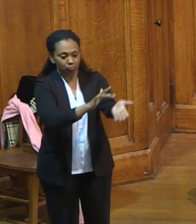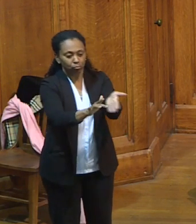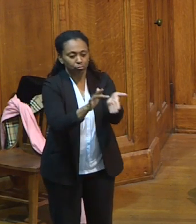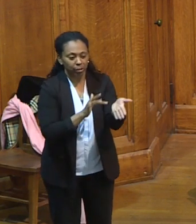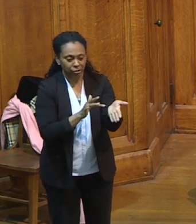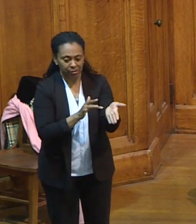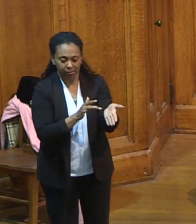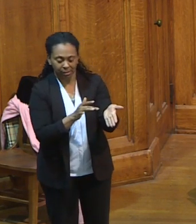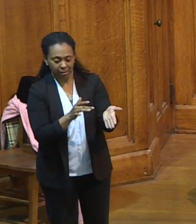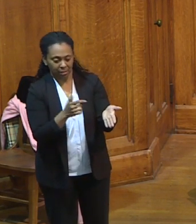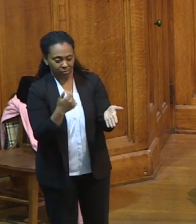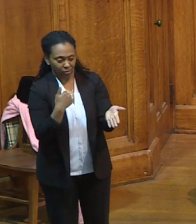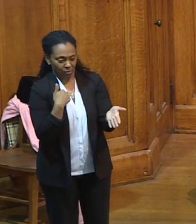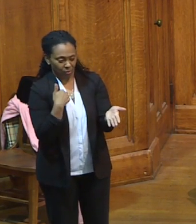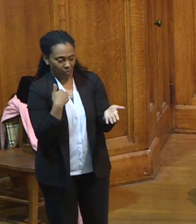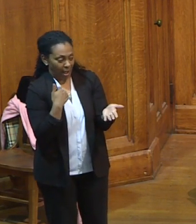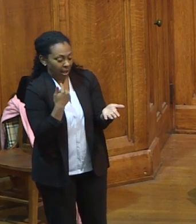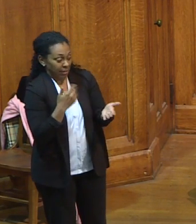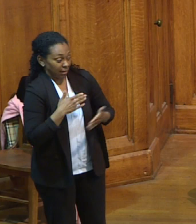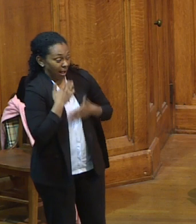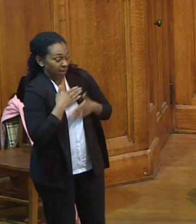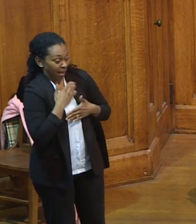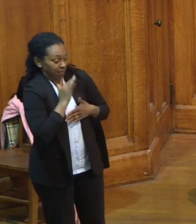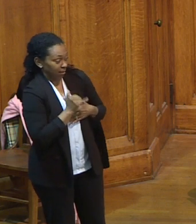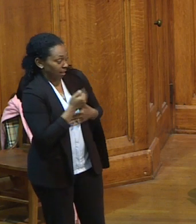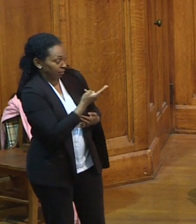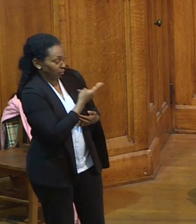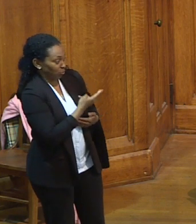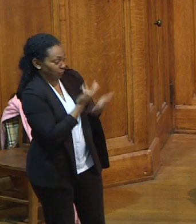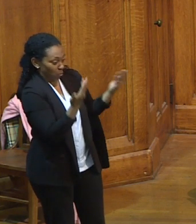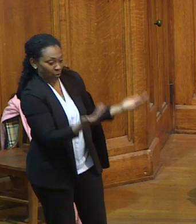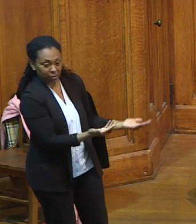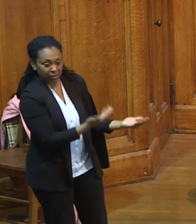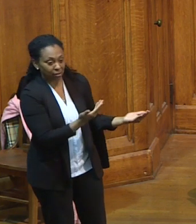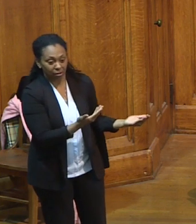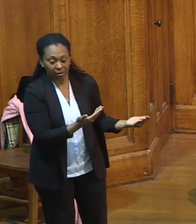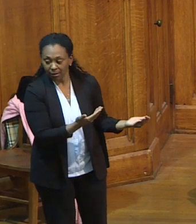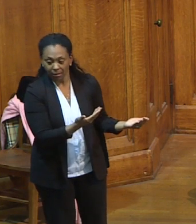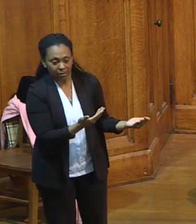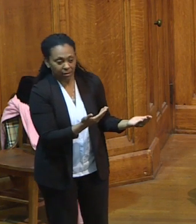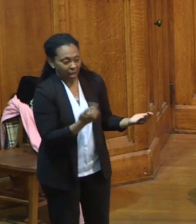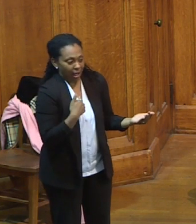I mean, I'm so, so happy that you guys are here. I don't know. I'm just interested in that.